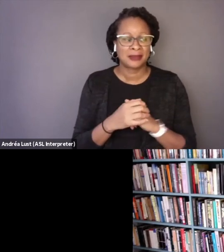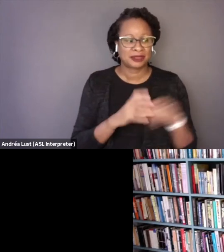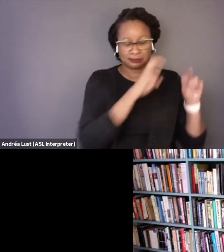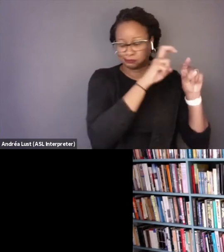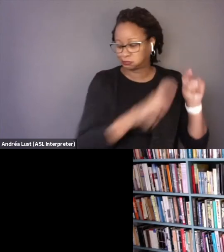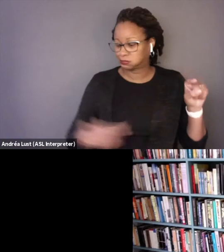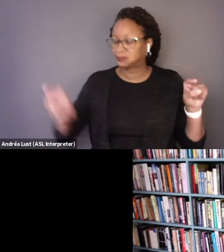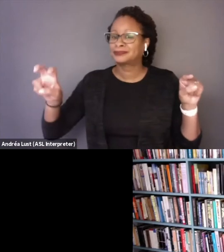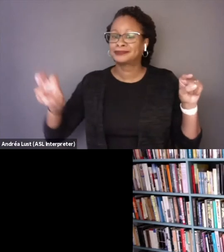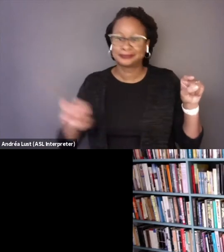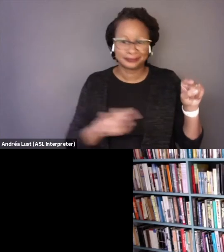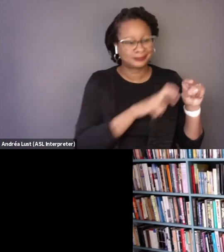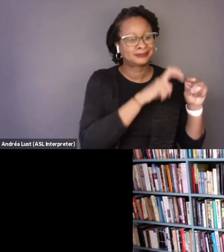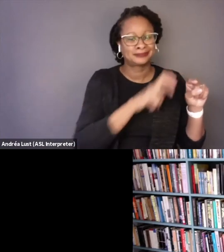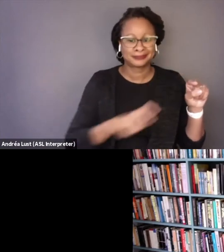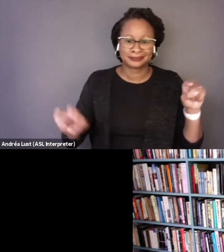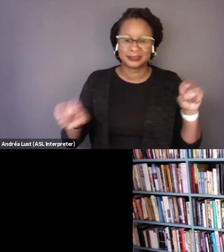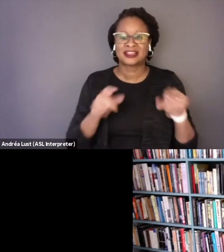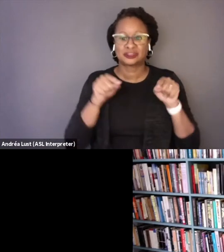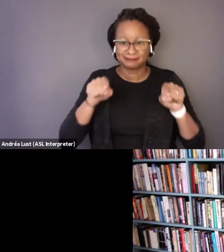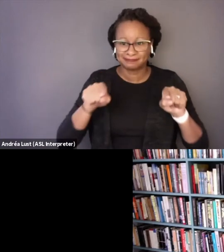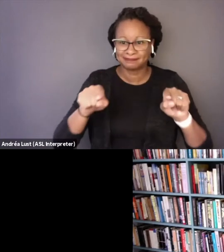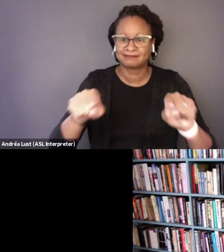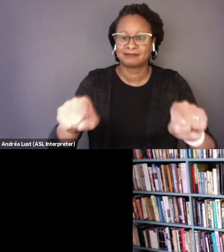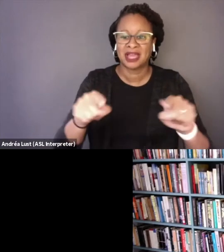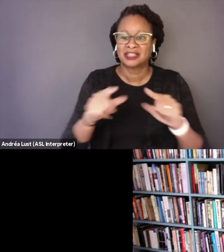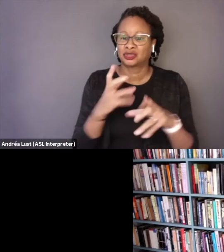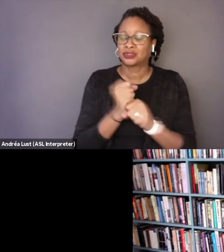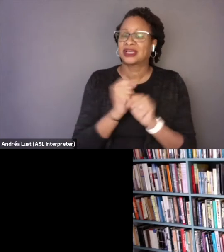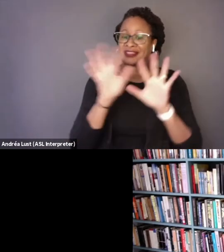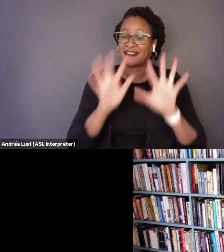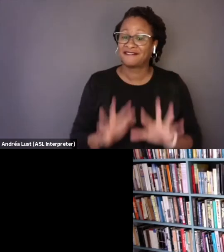the work that other filmmakers are doing now to capture the environmental crisis in real time.